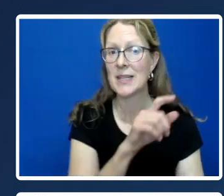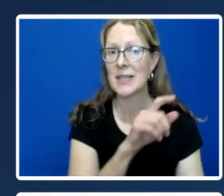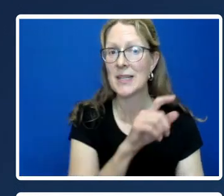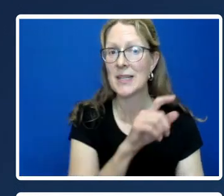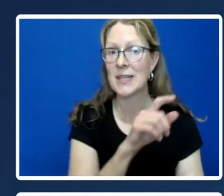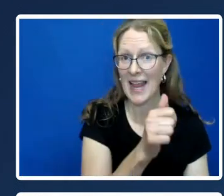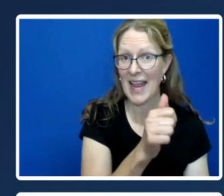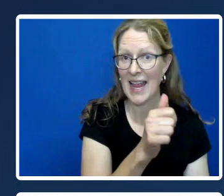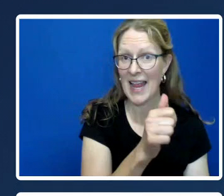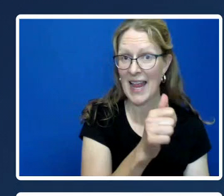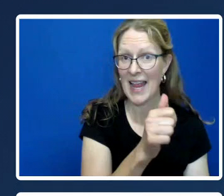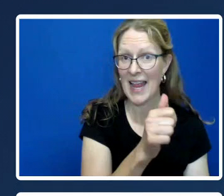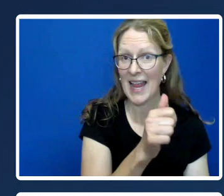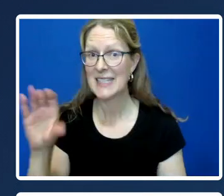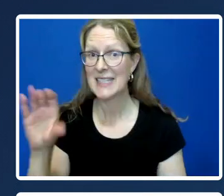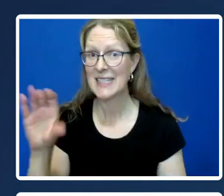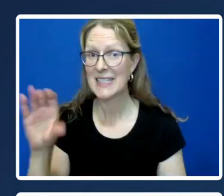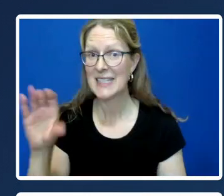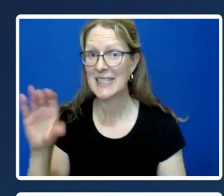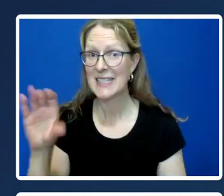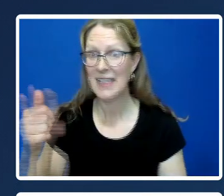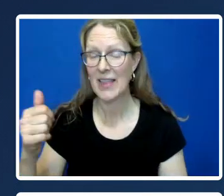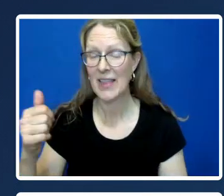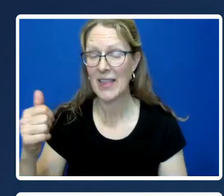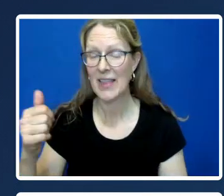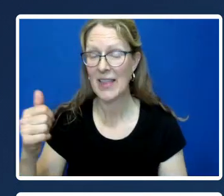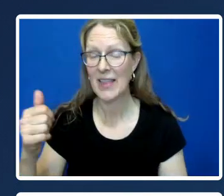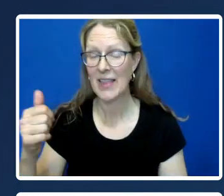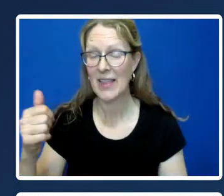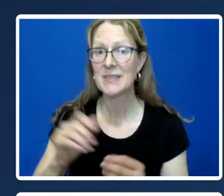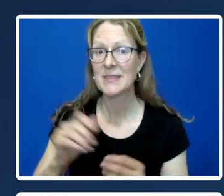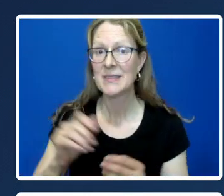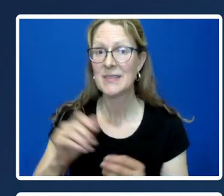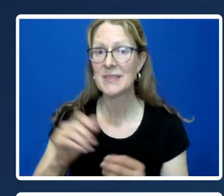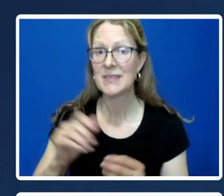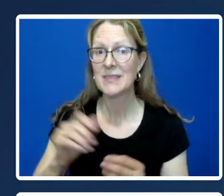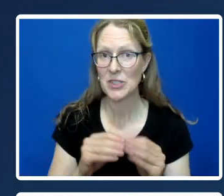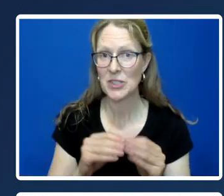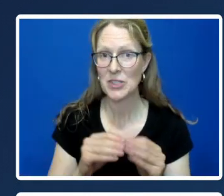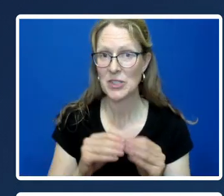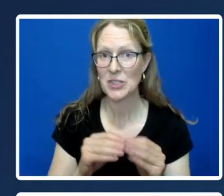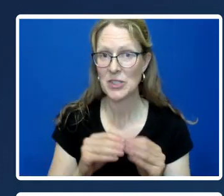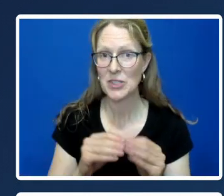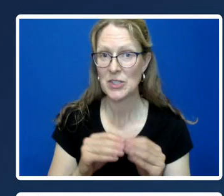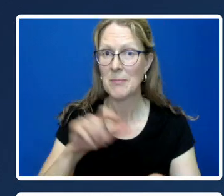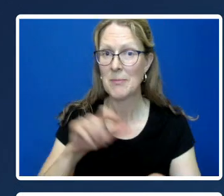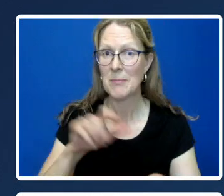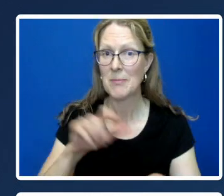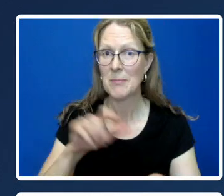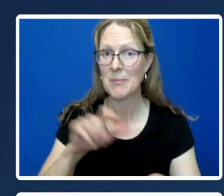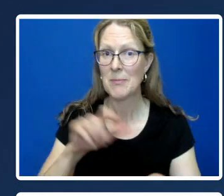you know, the first one was at Anacostia Park. We're really orienting our students to the space,